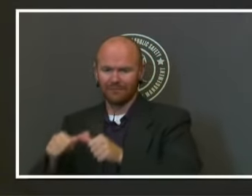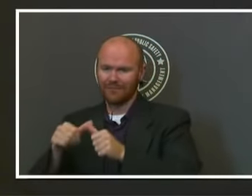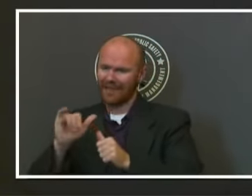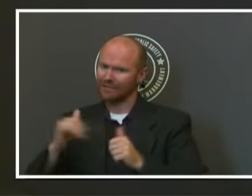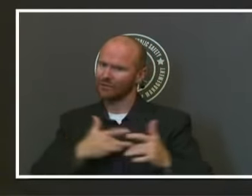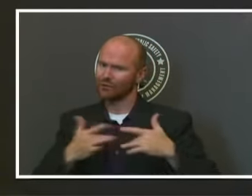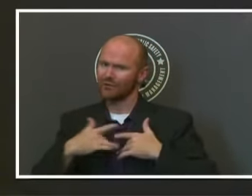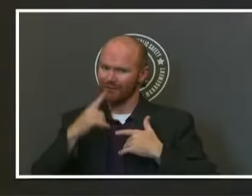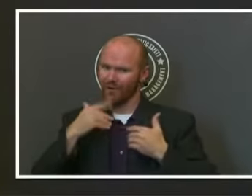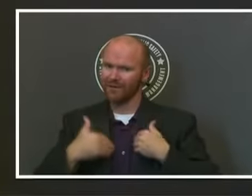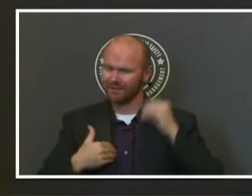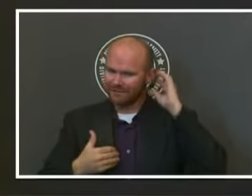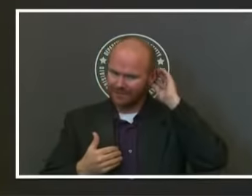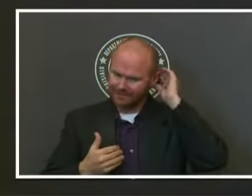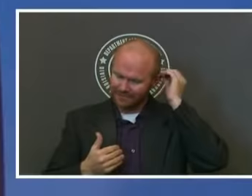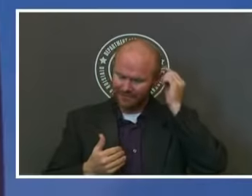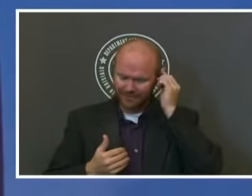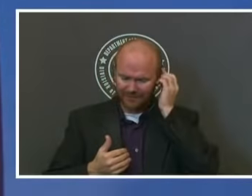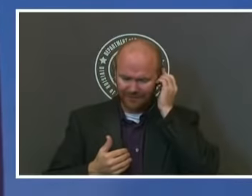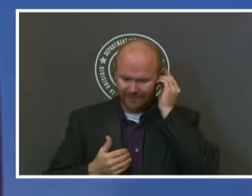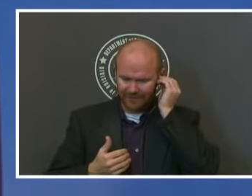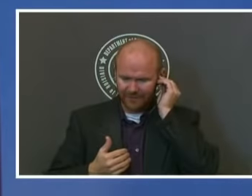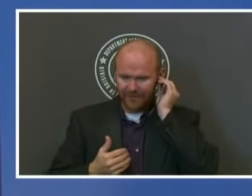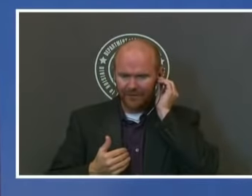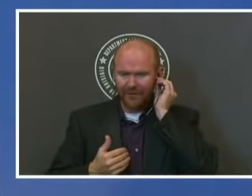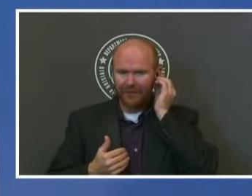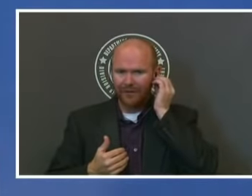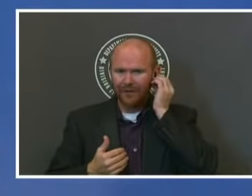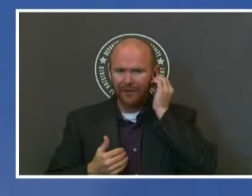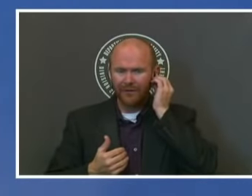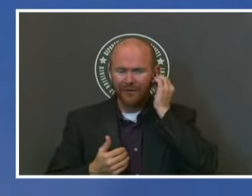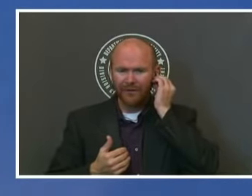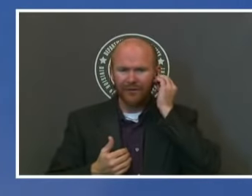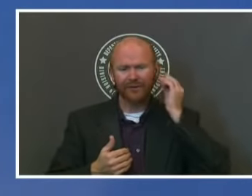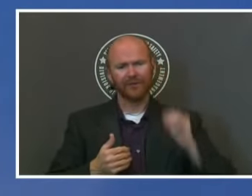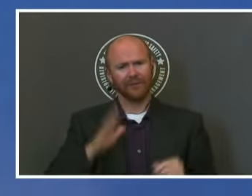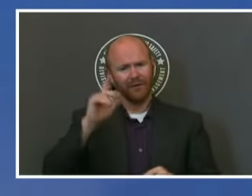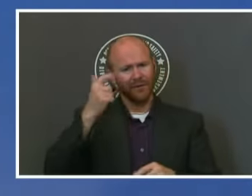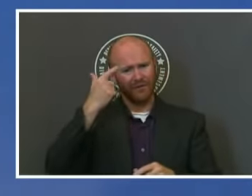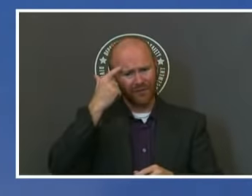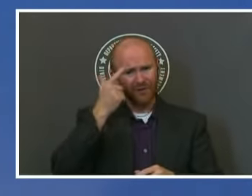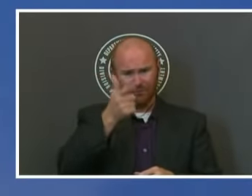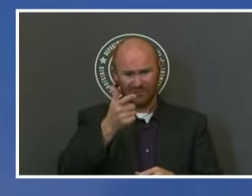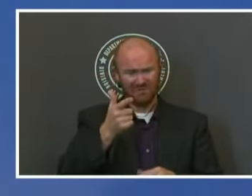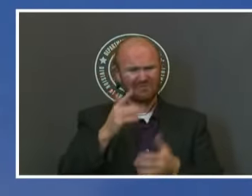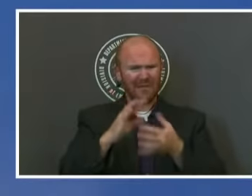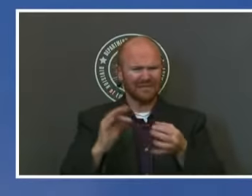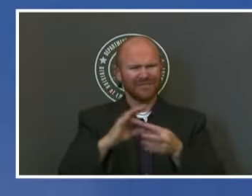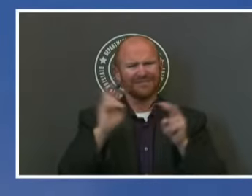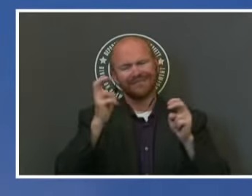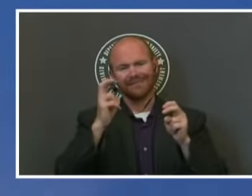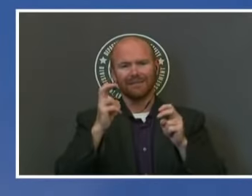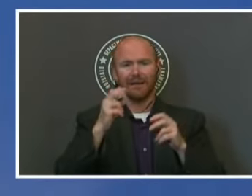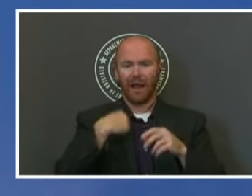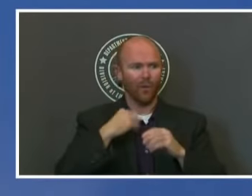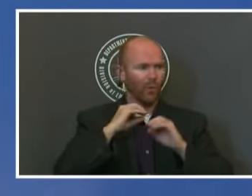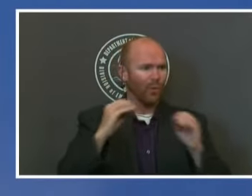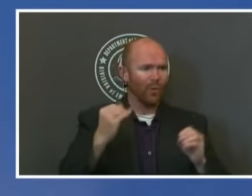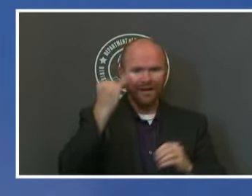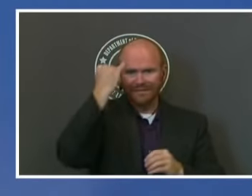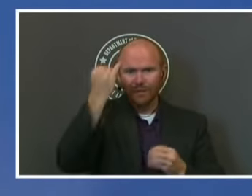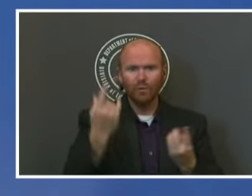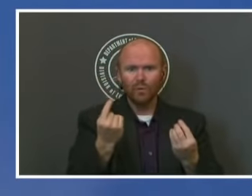when you say that the there's